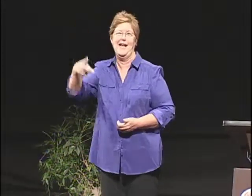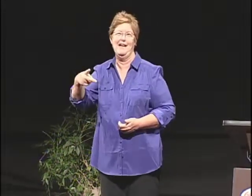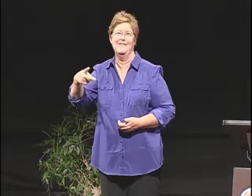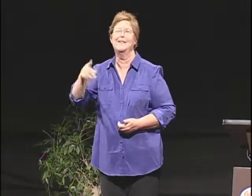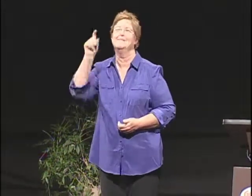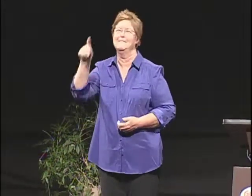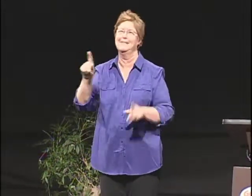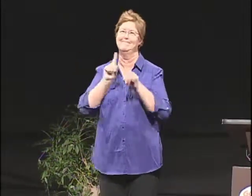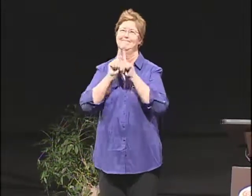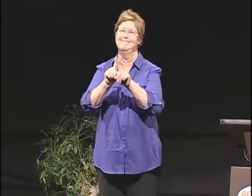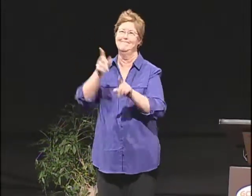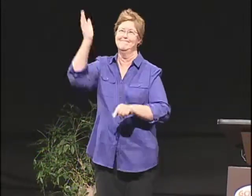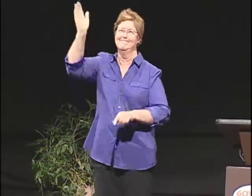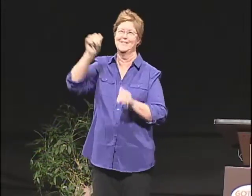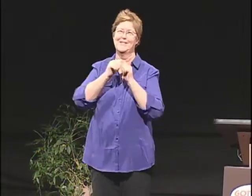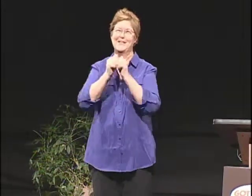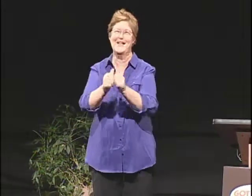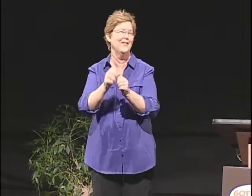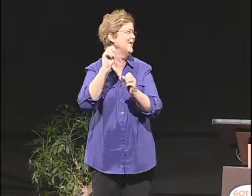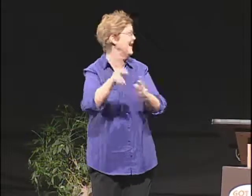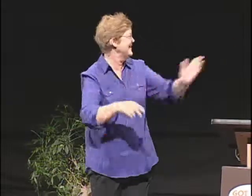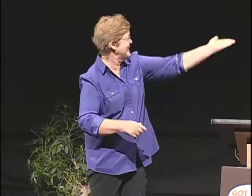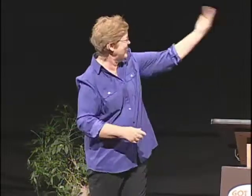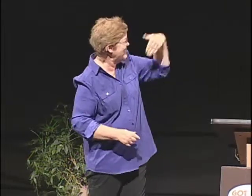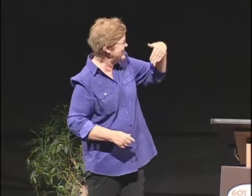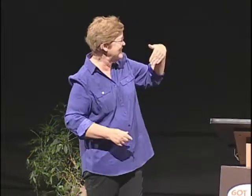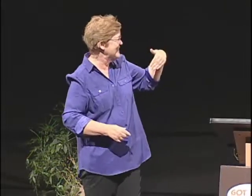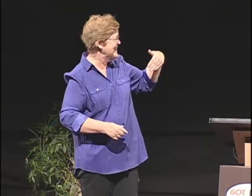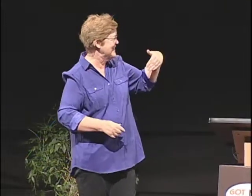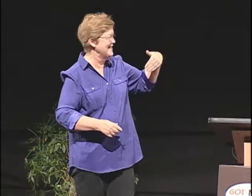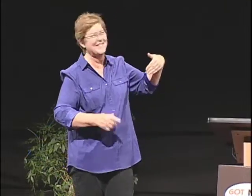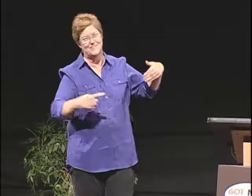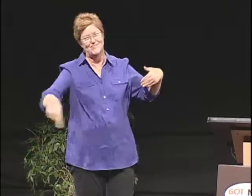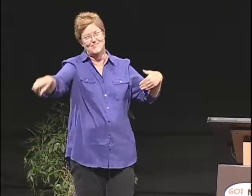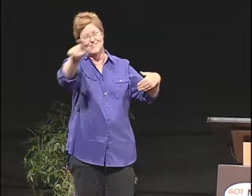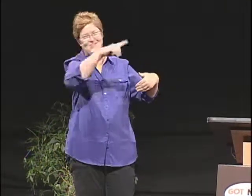Sam is my better half, and so we're gonna present together. Come forward, Sam.